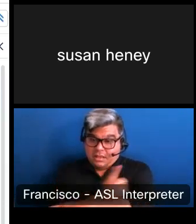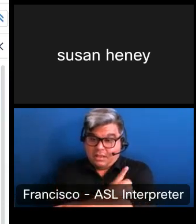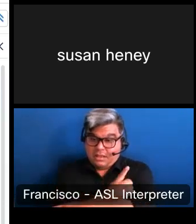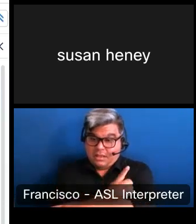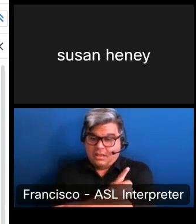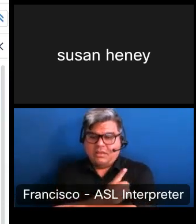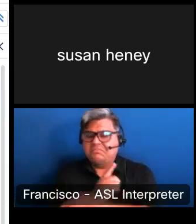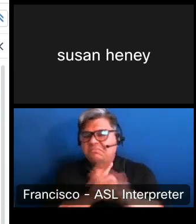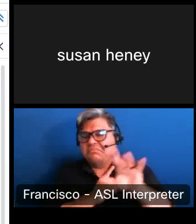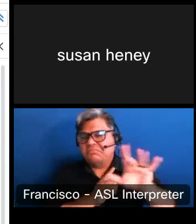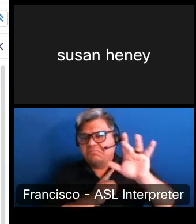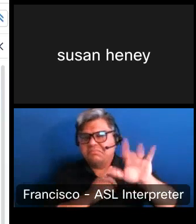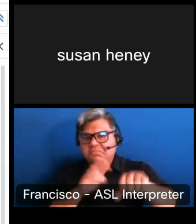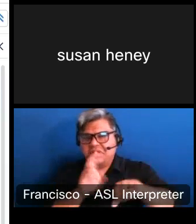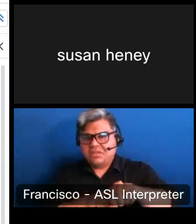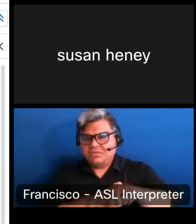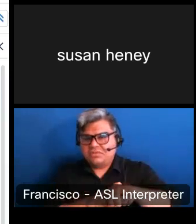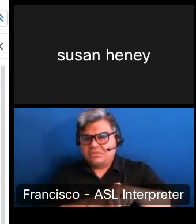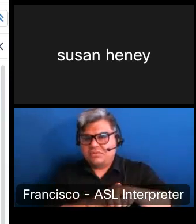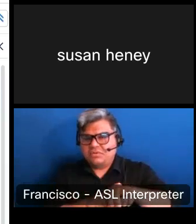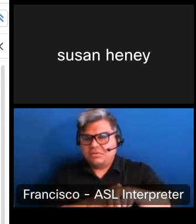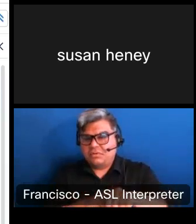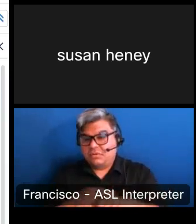And I'm going to take this last notch at the screen once more.